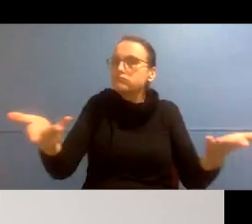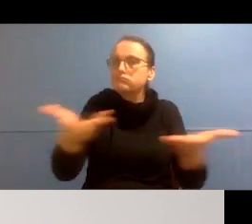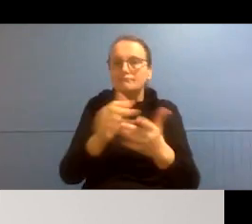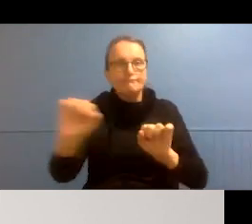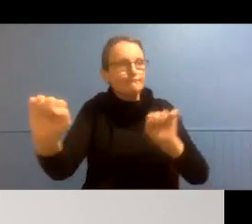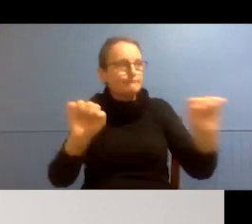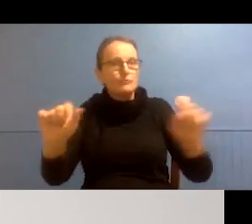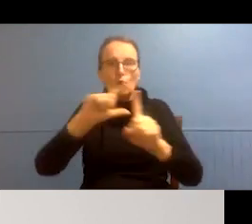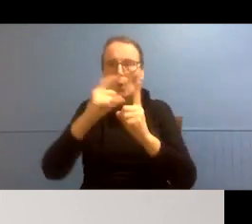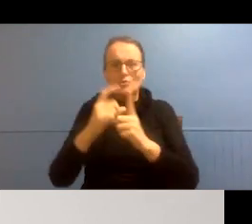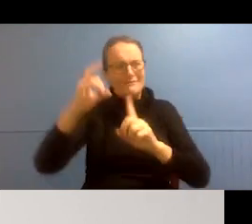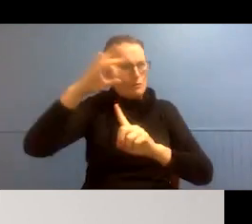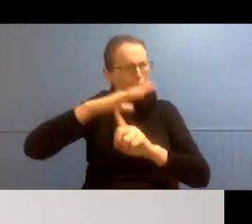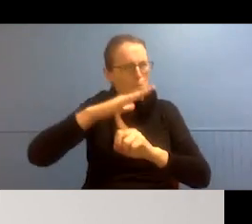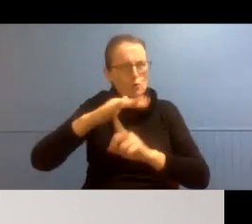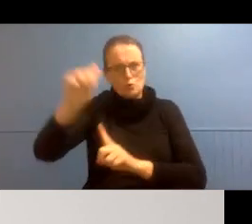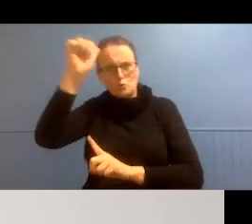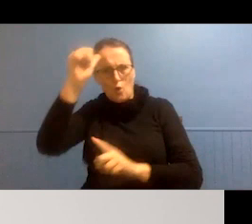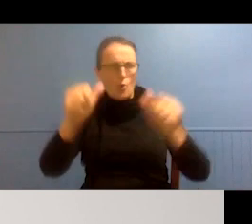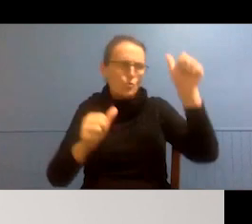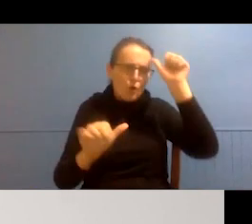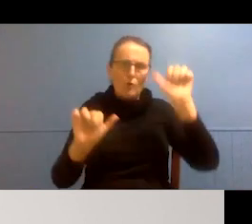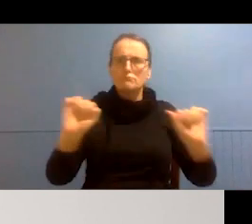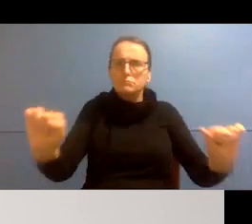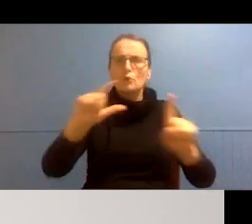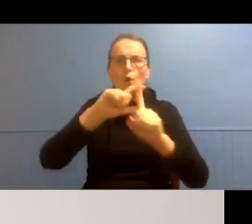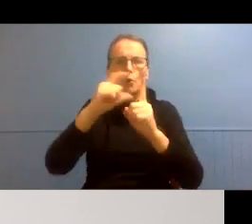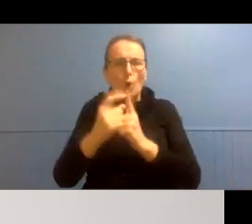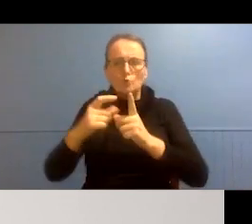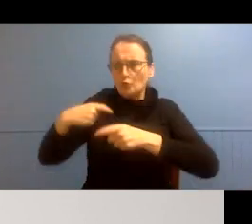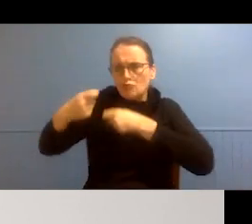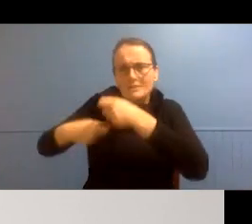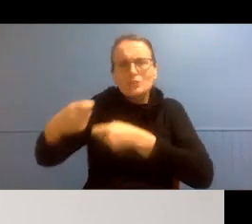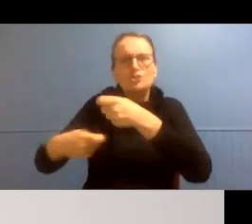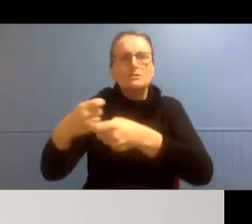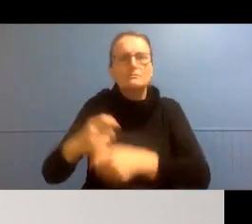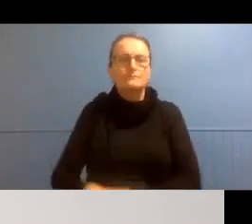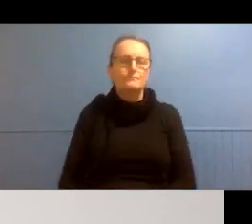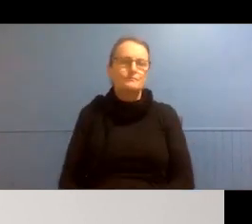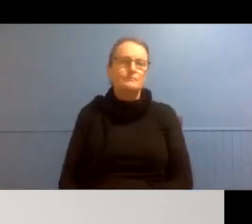across culture and it is connected to other ideas like unconscious bias